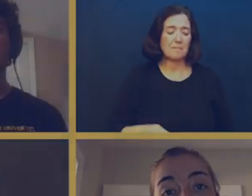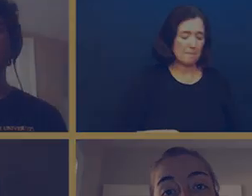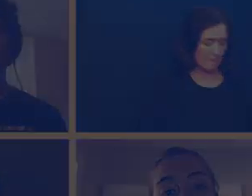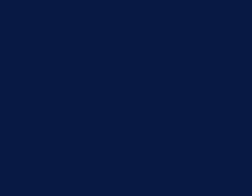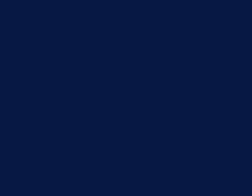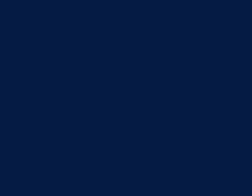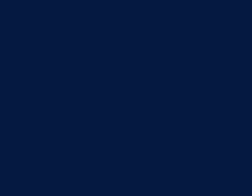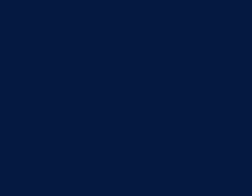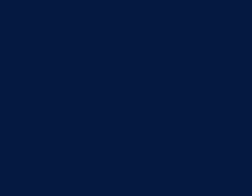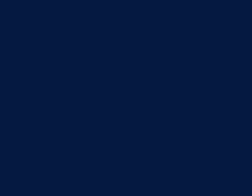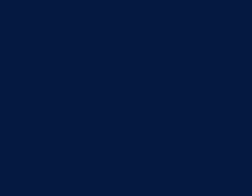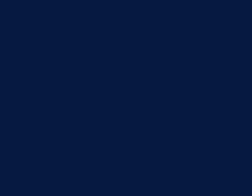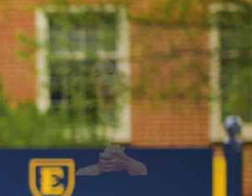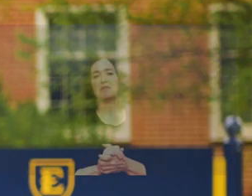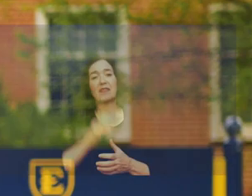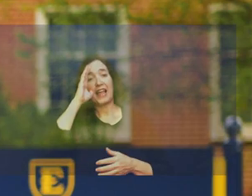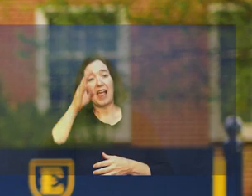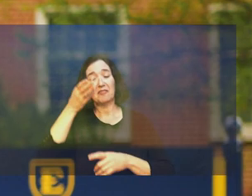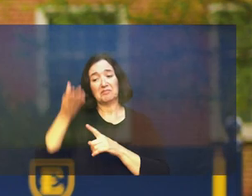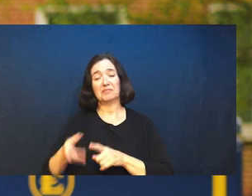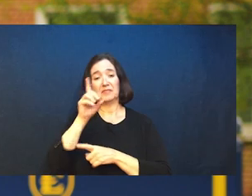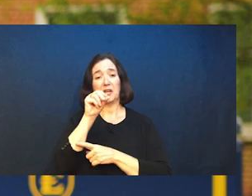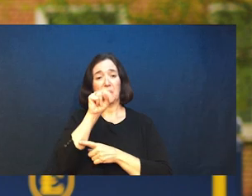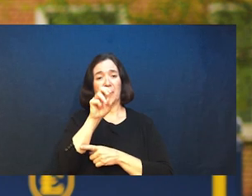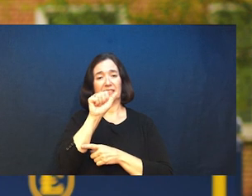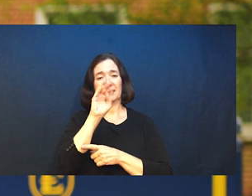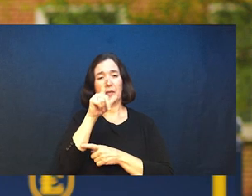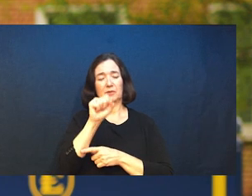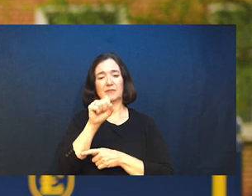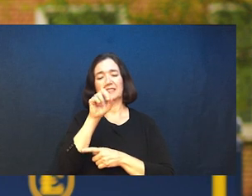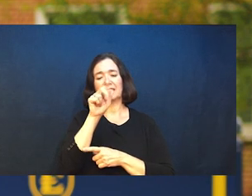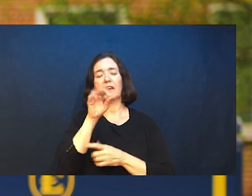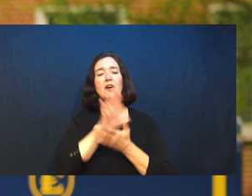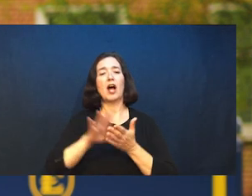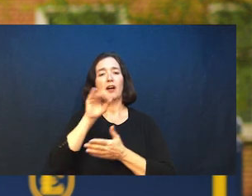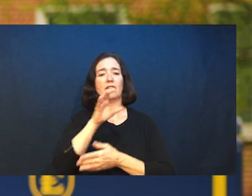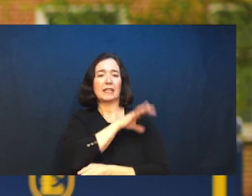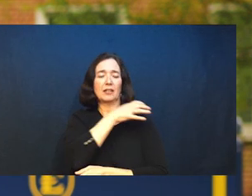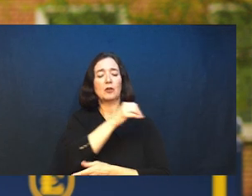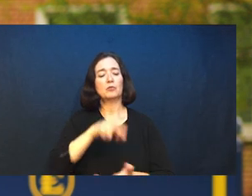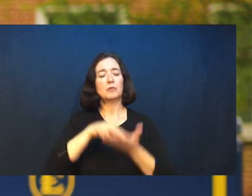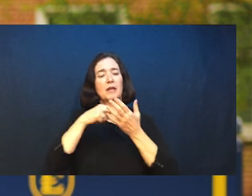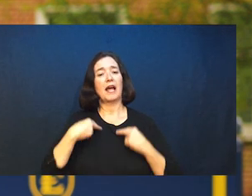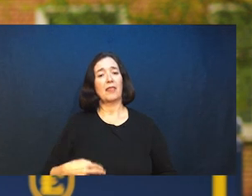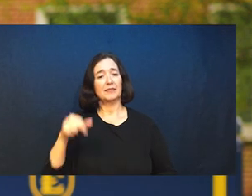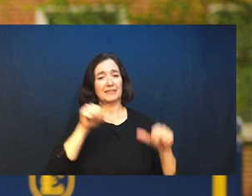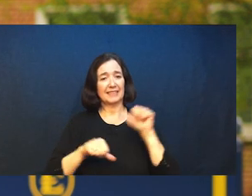Hello. I'm Don Samples, Dean of the College of Clinical and Rehabilitative Health Sciences. On behalf of the college faculty and staff,